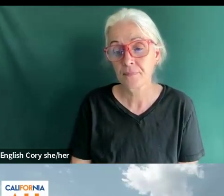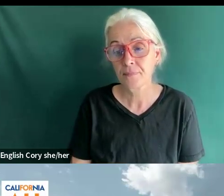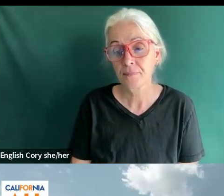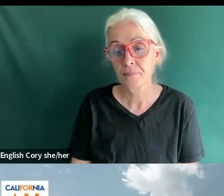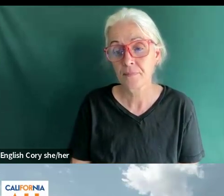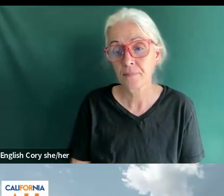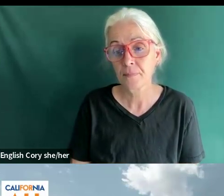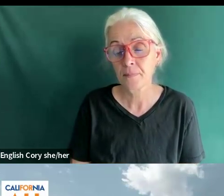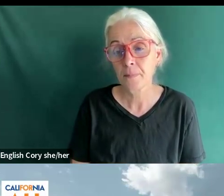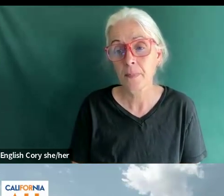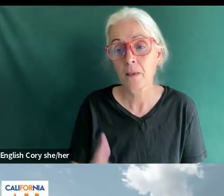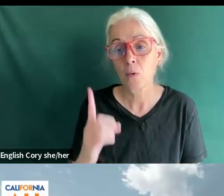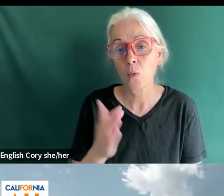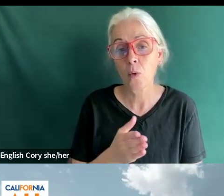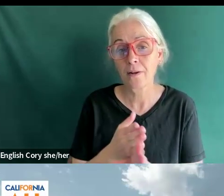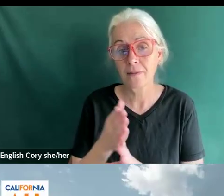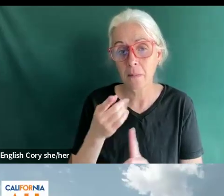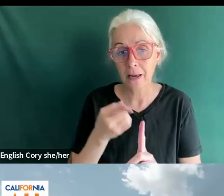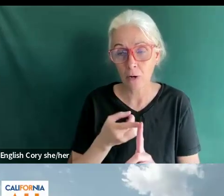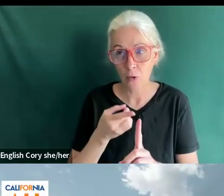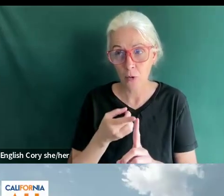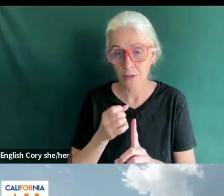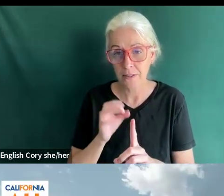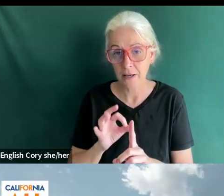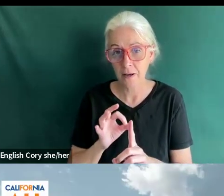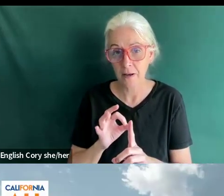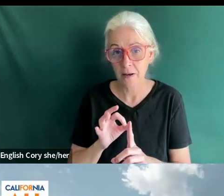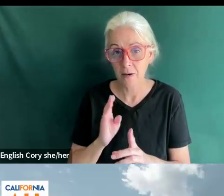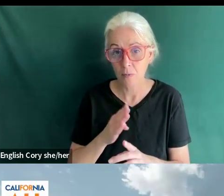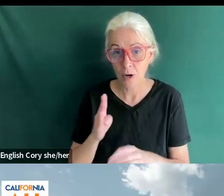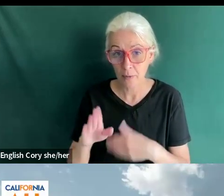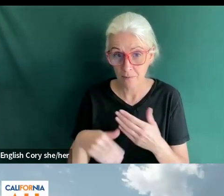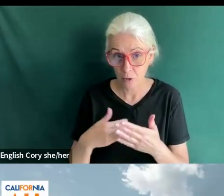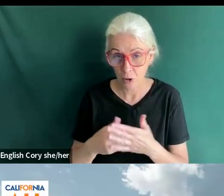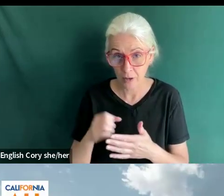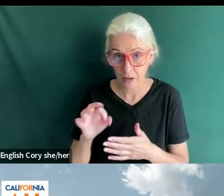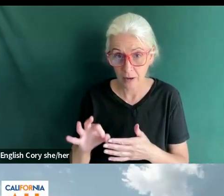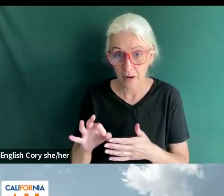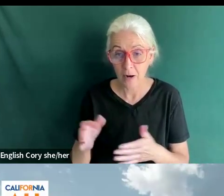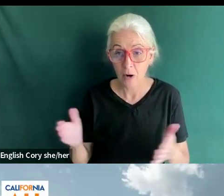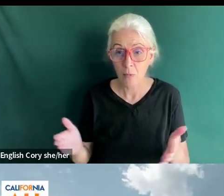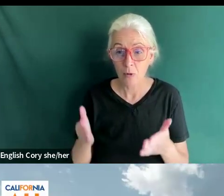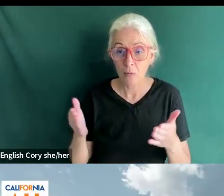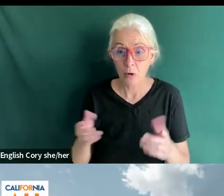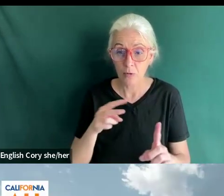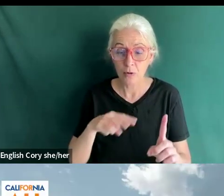really, one of the main goals of Broadband for All and SDEP is promoting and tracking low enrollment